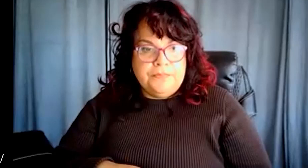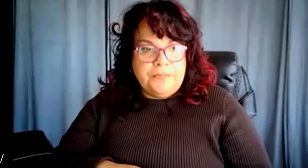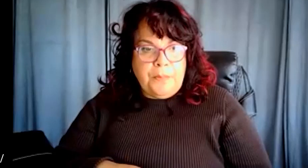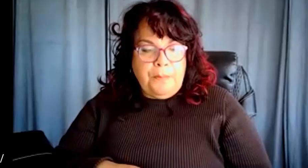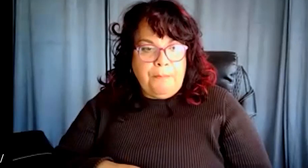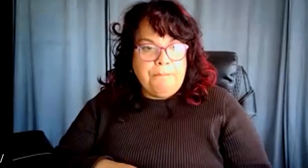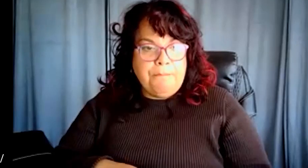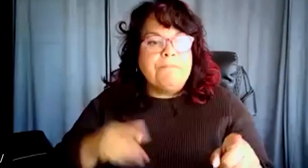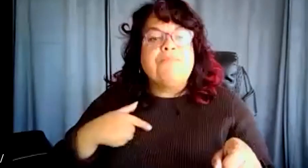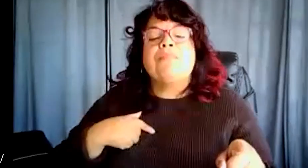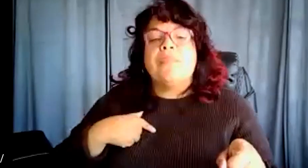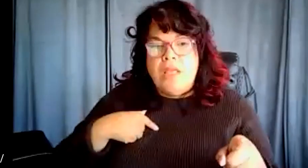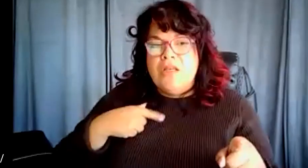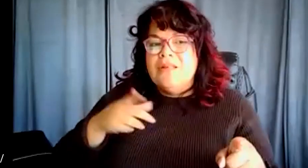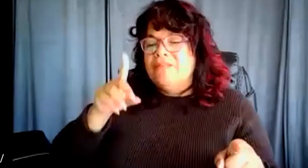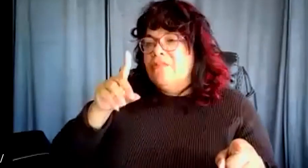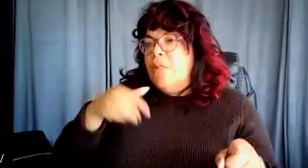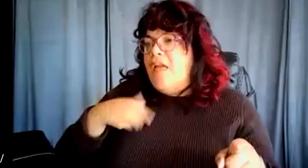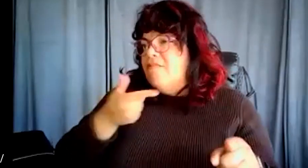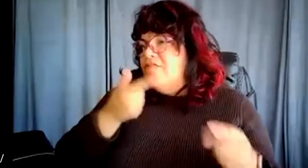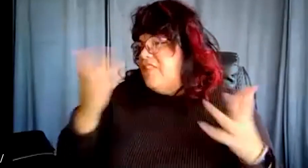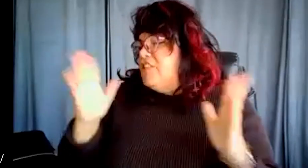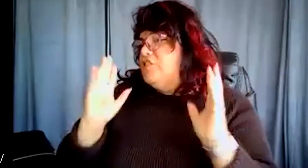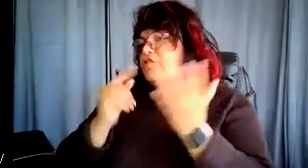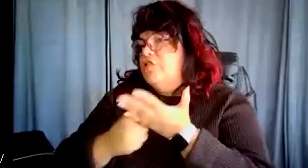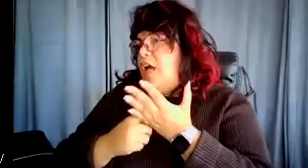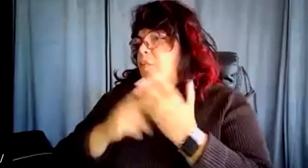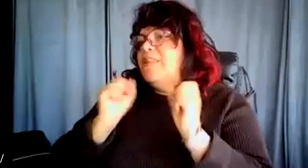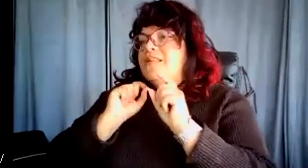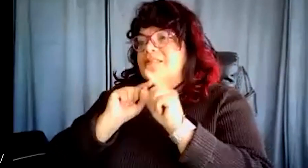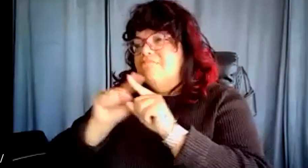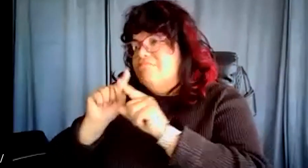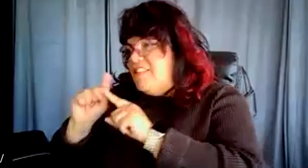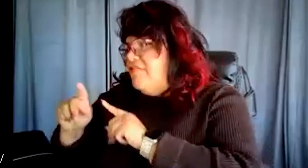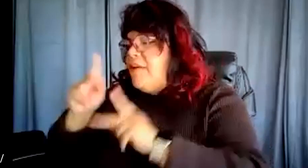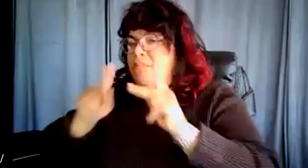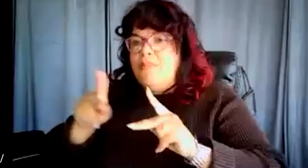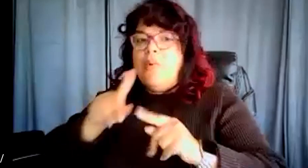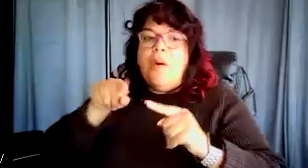So, we've talked with several people with disabilities over the last 60 episodes of Leading With Empathy & Allyship.